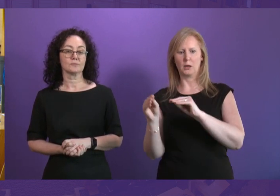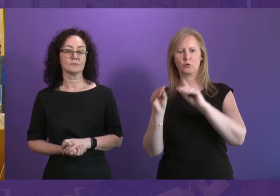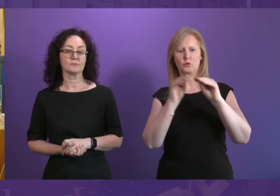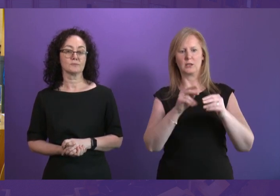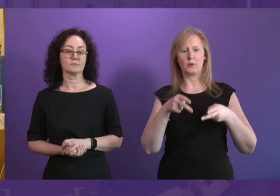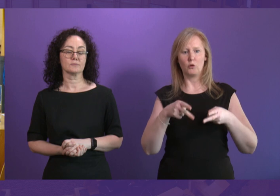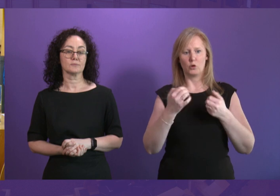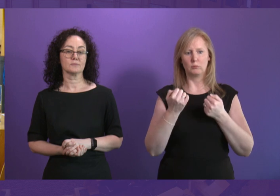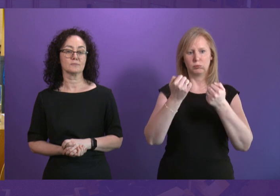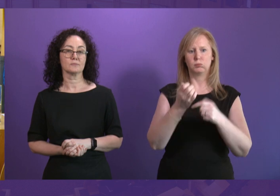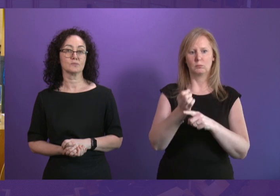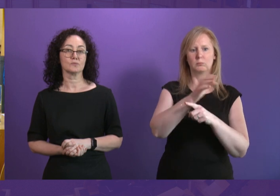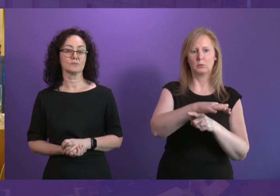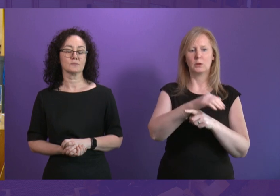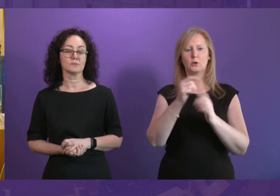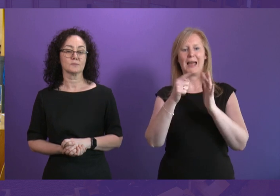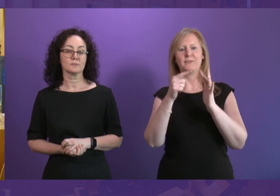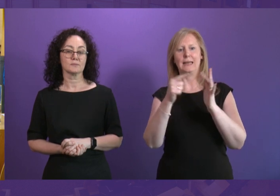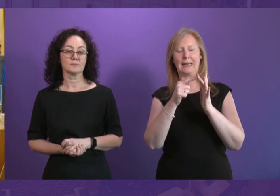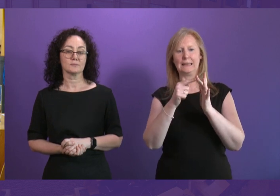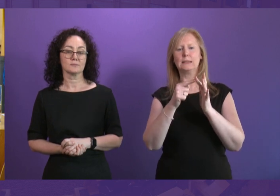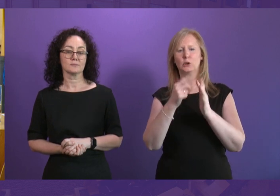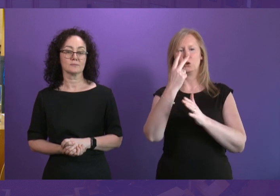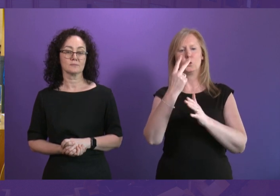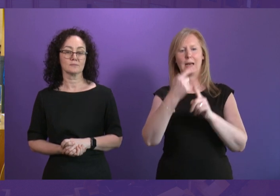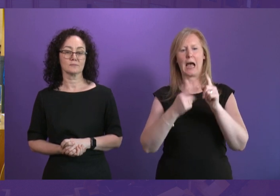100 miles away and a two-and-a-half-hour drive.